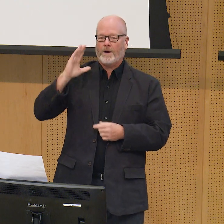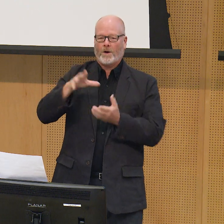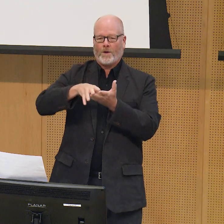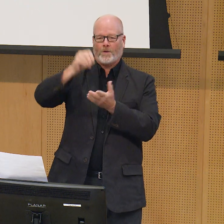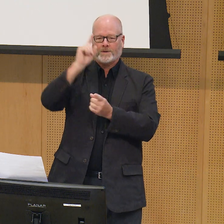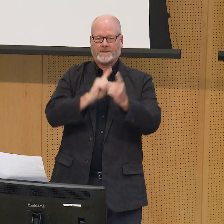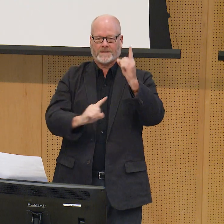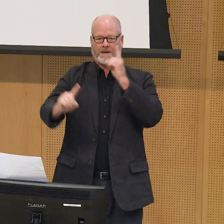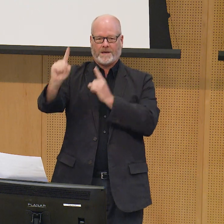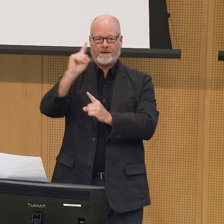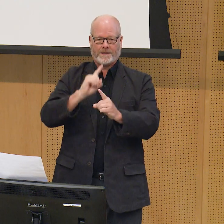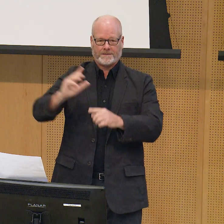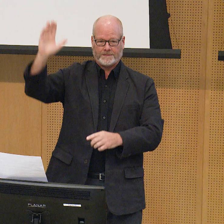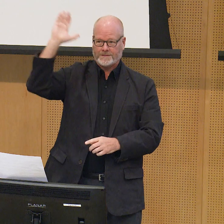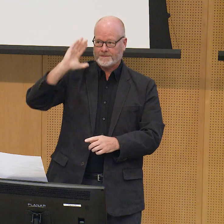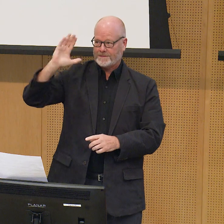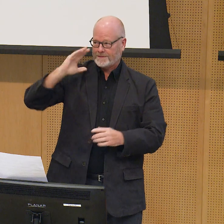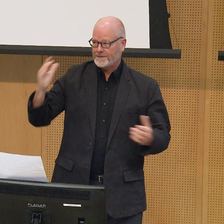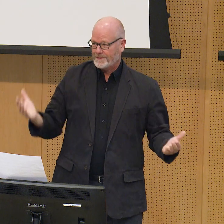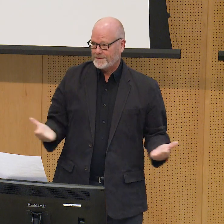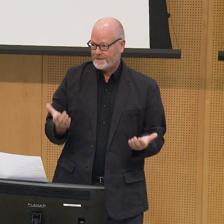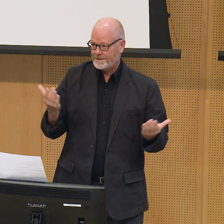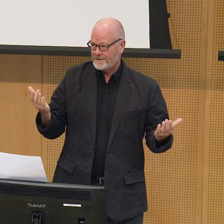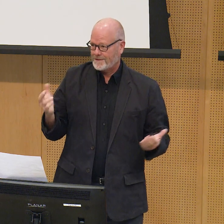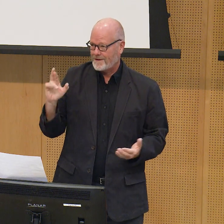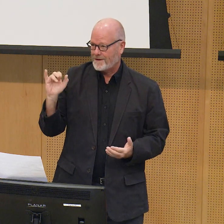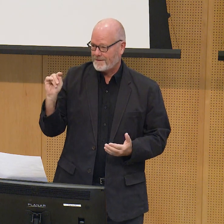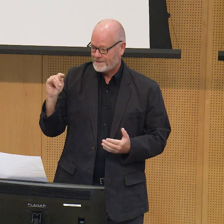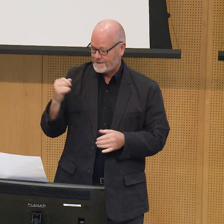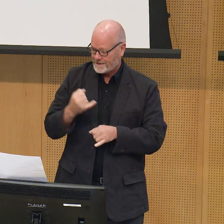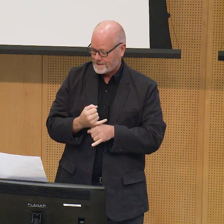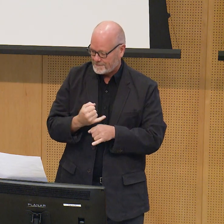learning sign language when we were teenagers.